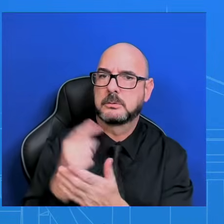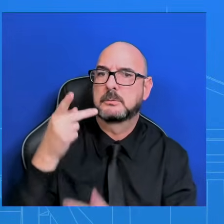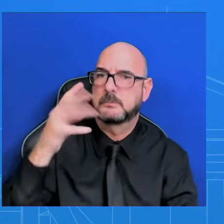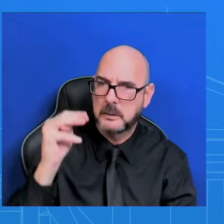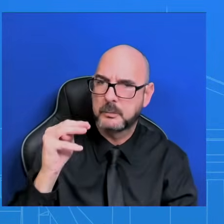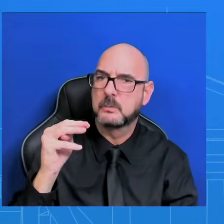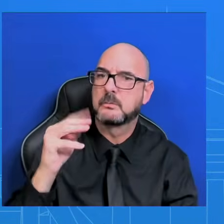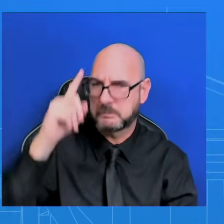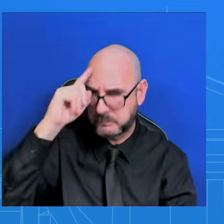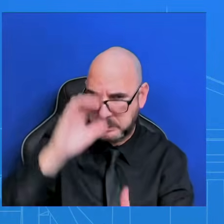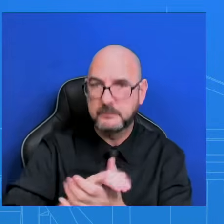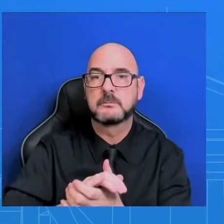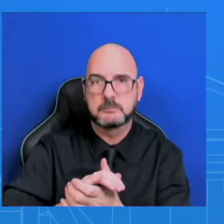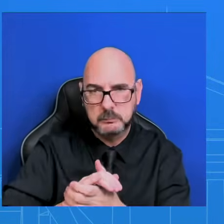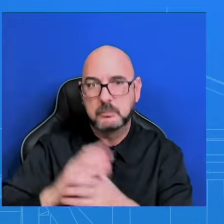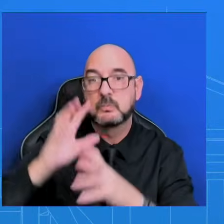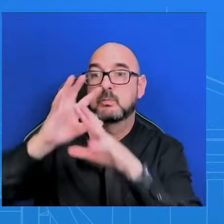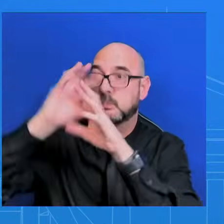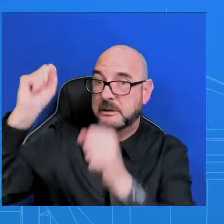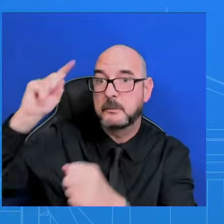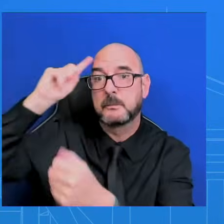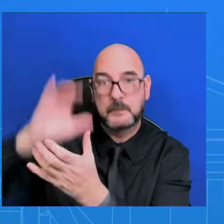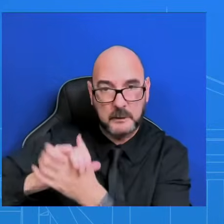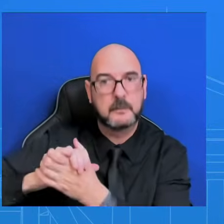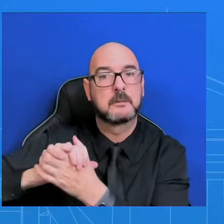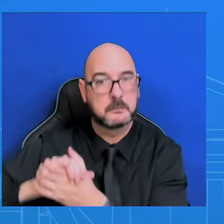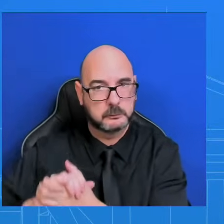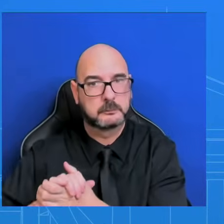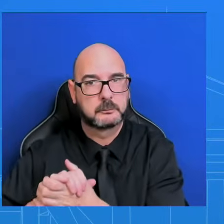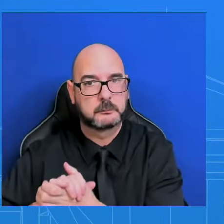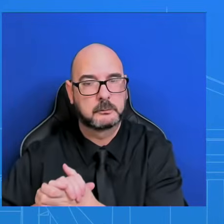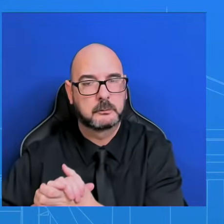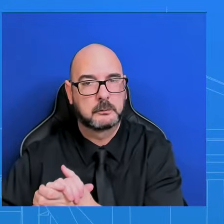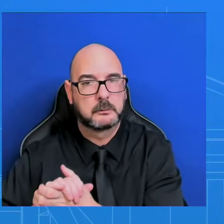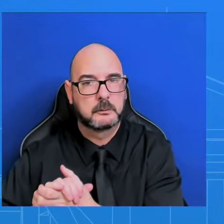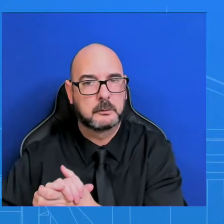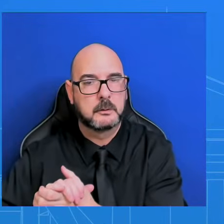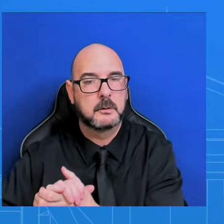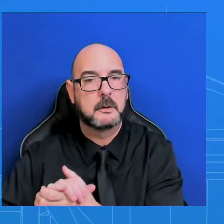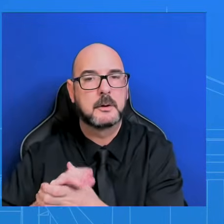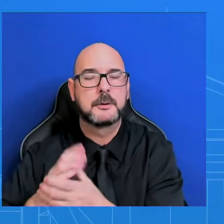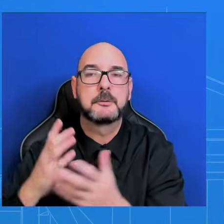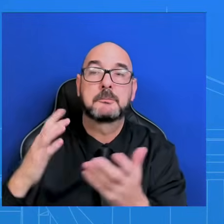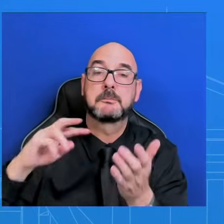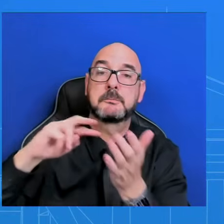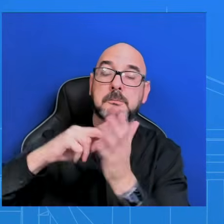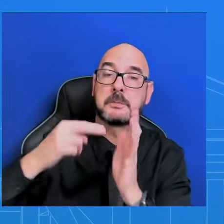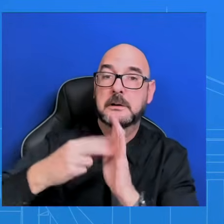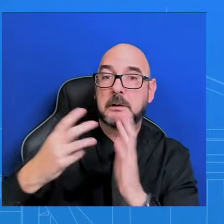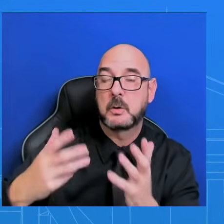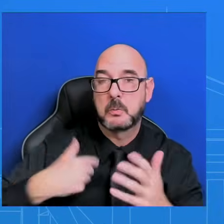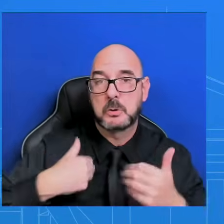This isn't about, you know, trying to twist -- twist somebody's arm or -- or force a change in their thinking.